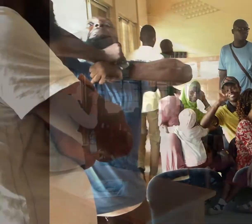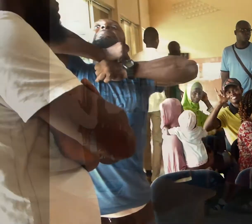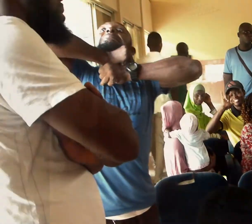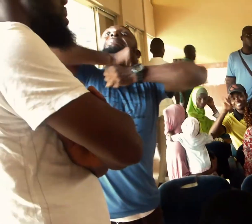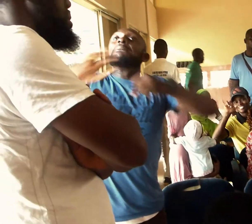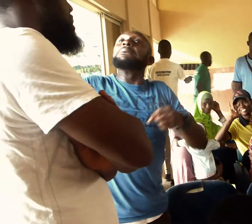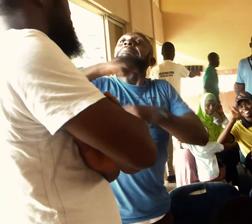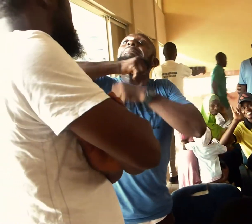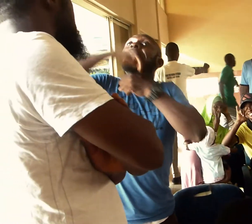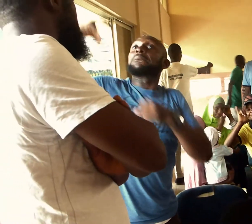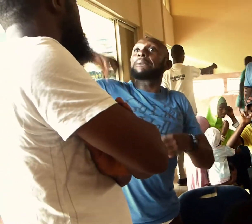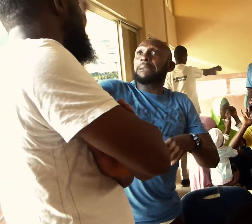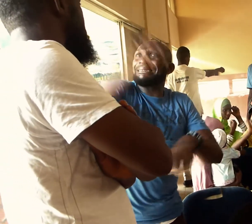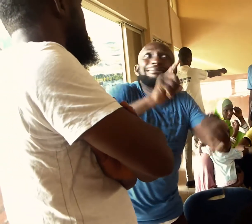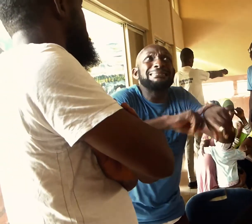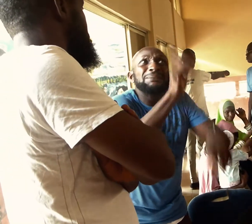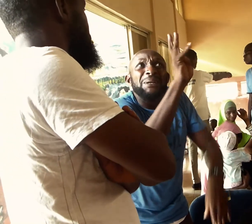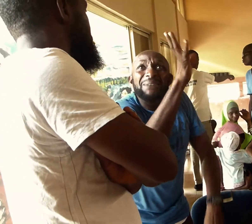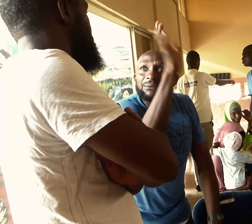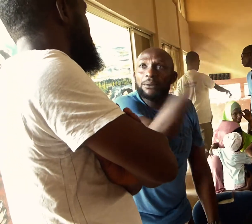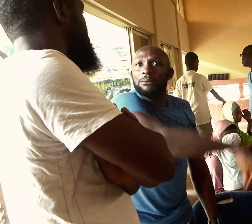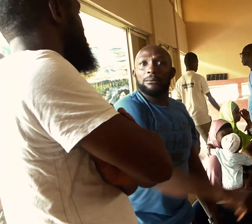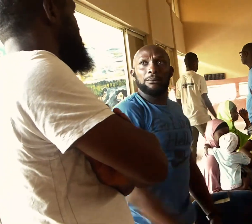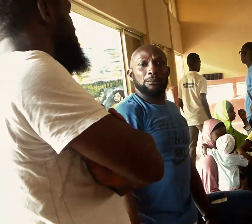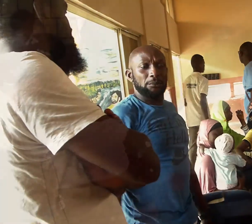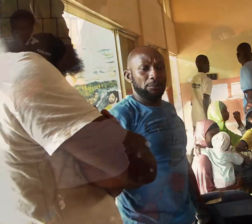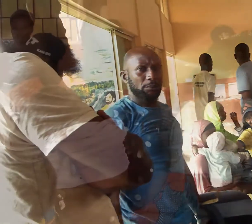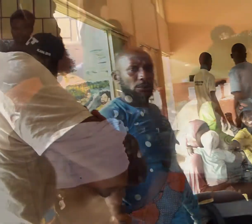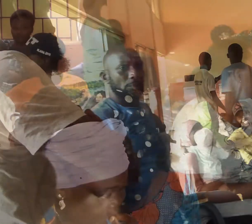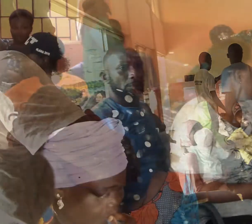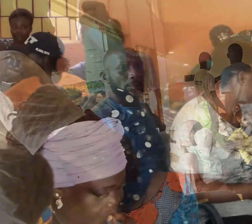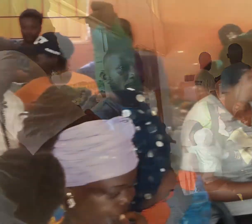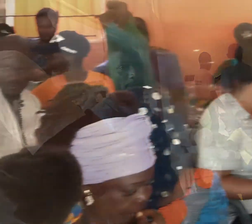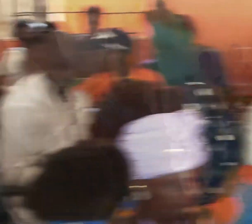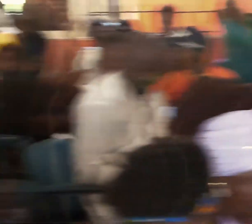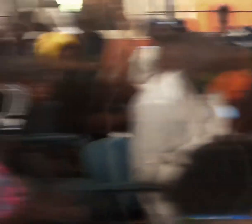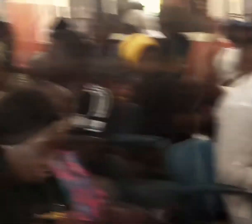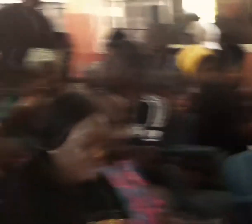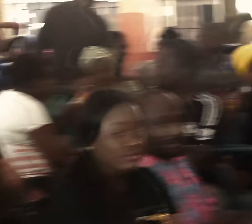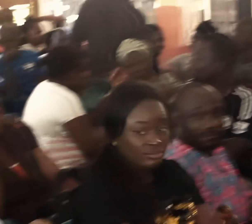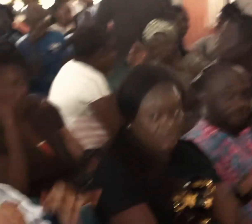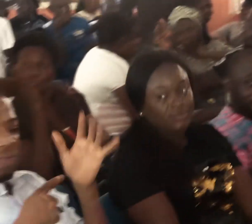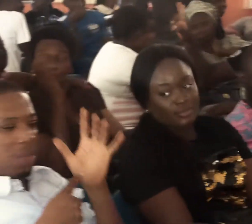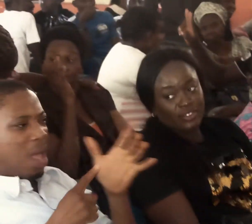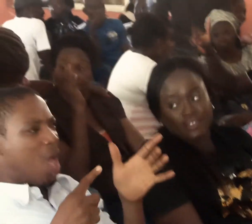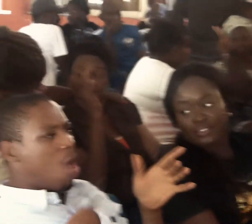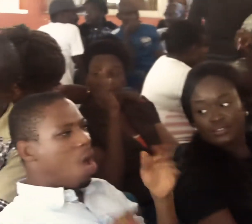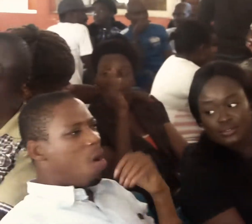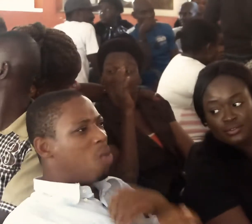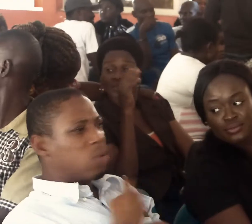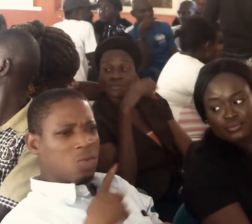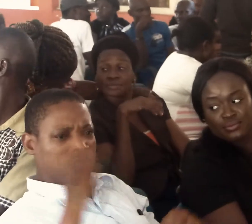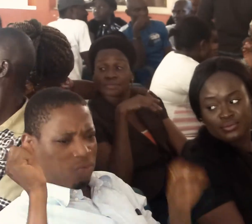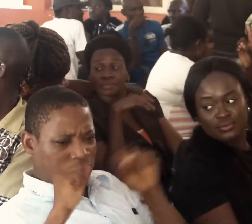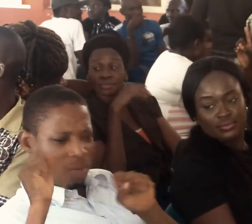systems, they are available and they are still alive and we can get them back and every language